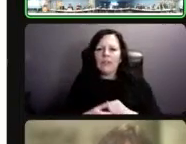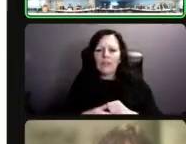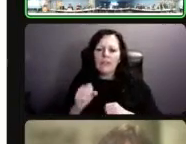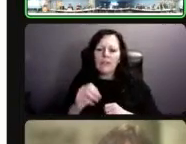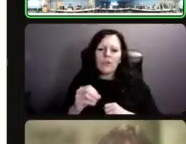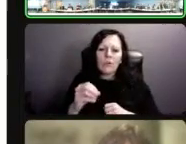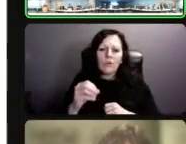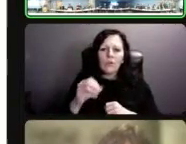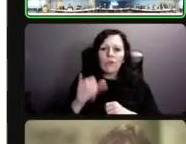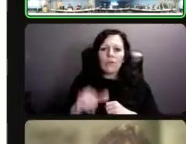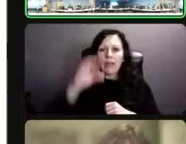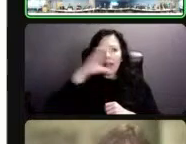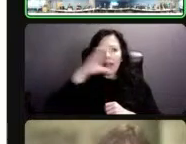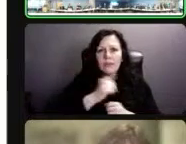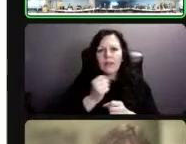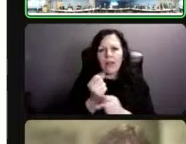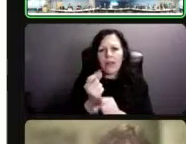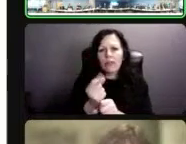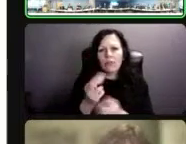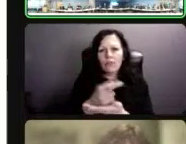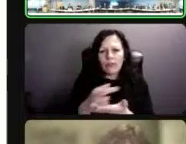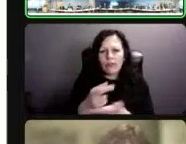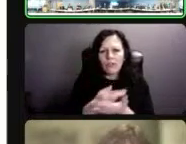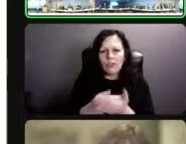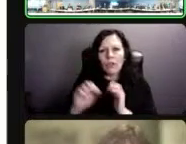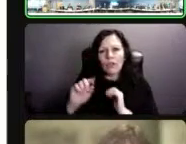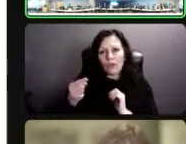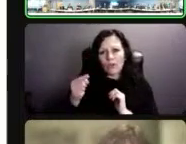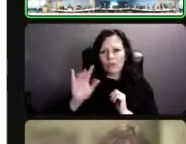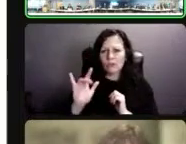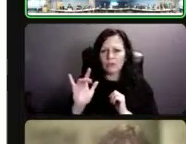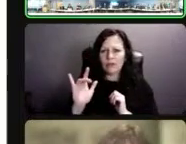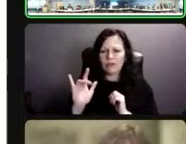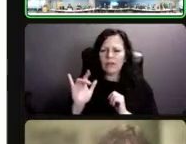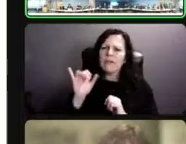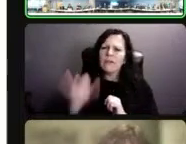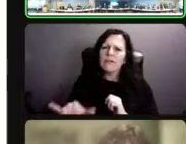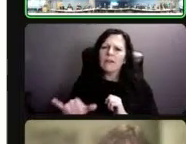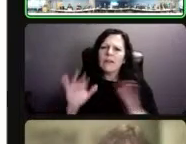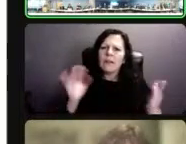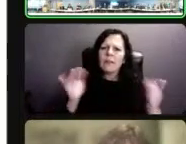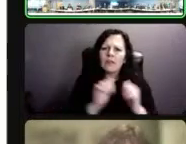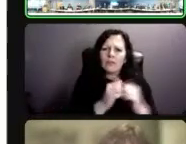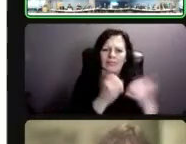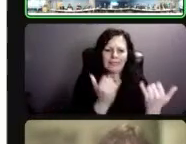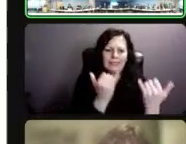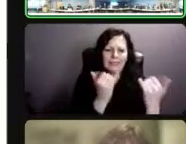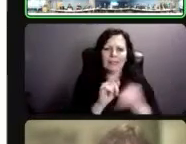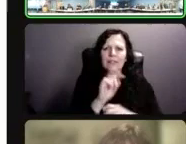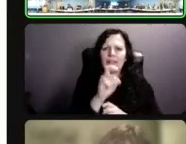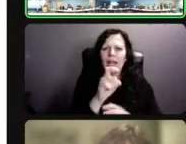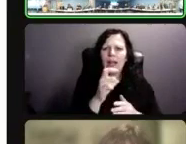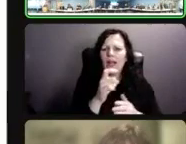WHAT'S THE IMPACT GOING TO BE ON PEOPLE?